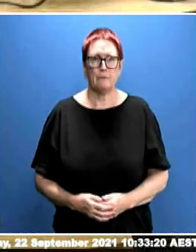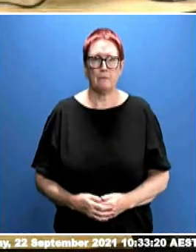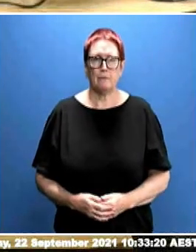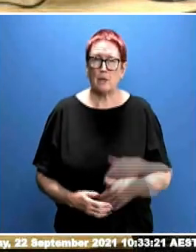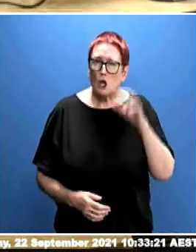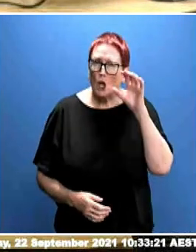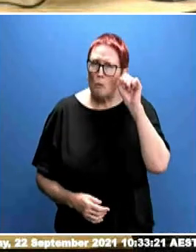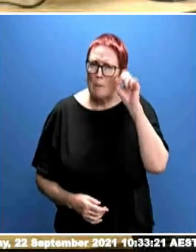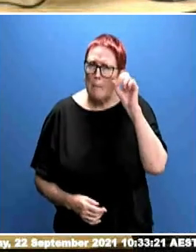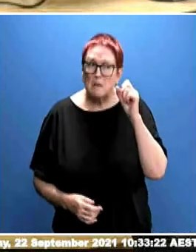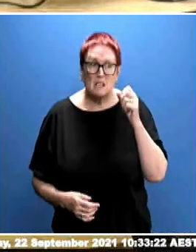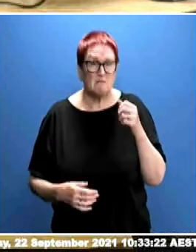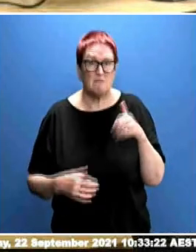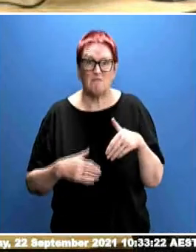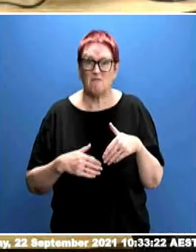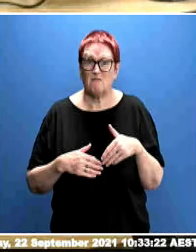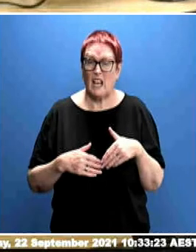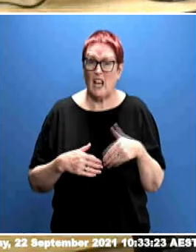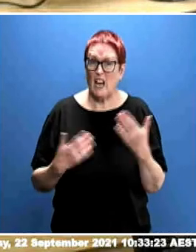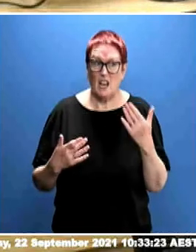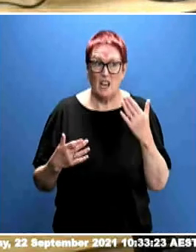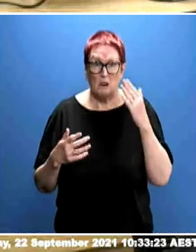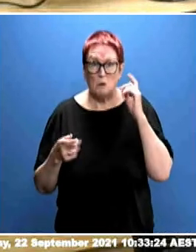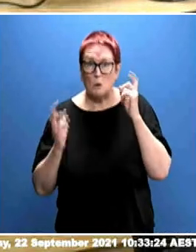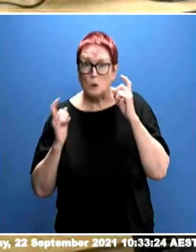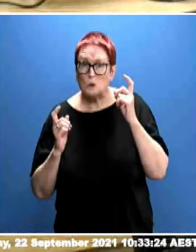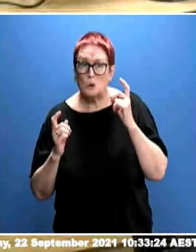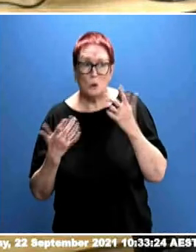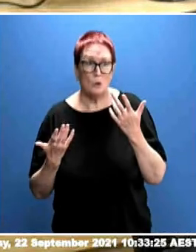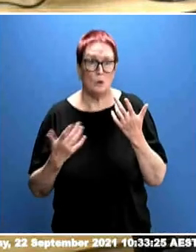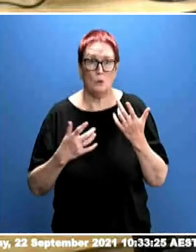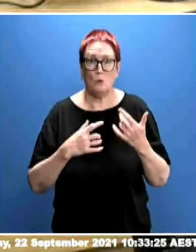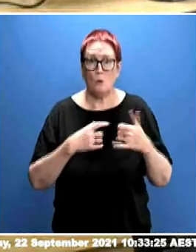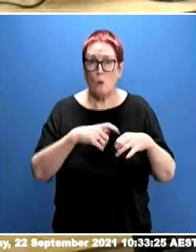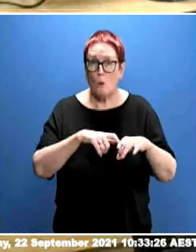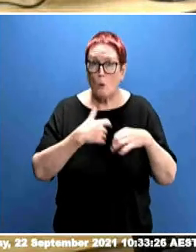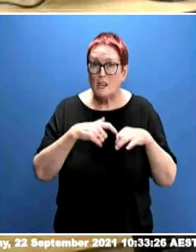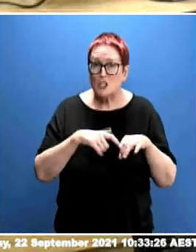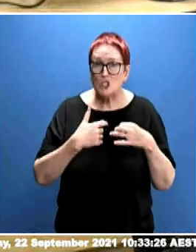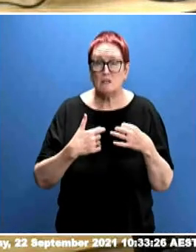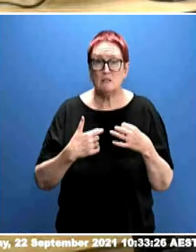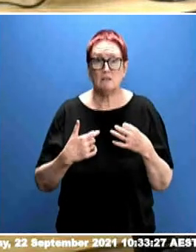Do you recall if there were ever any questions around attending